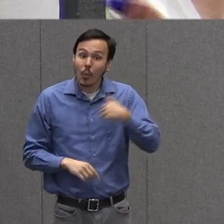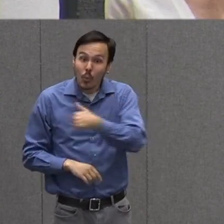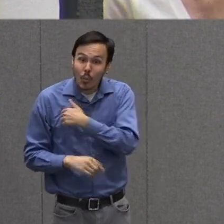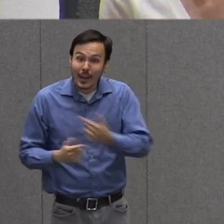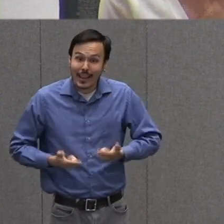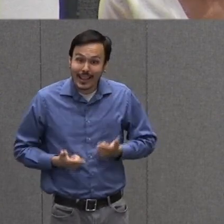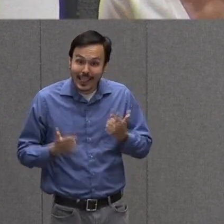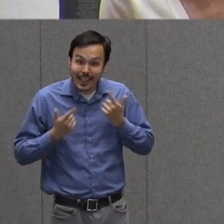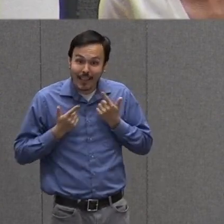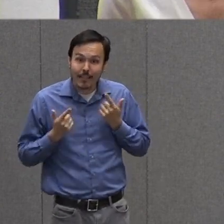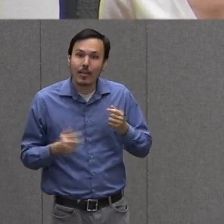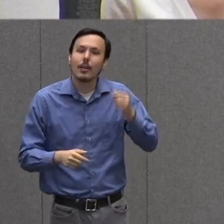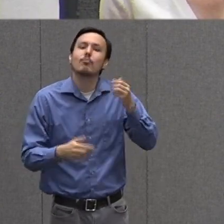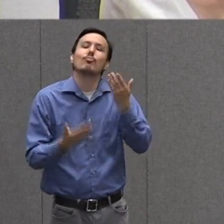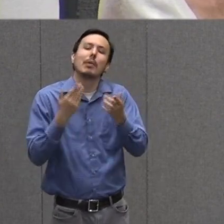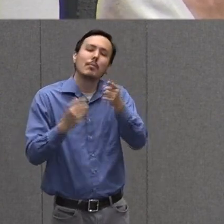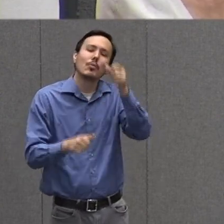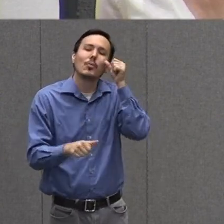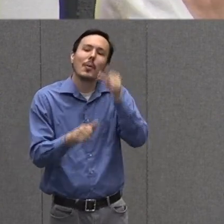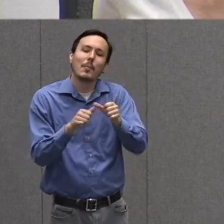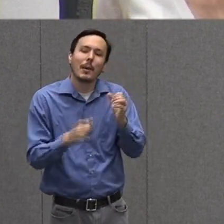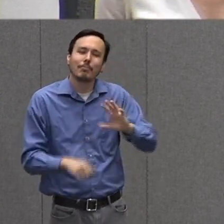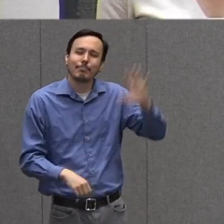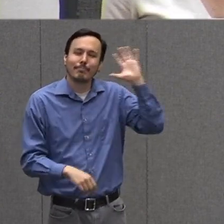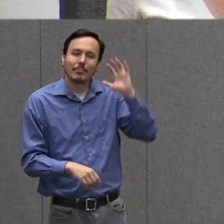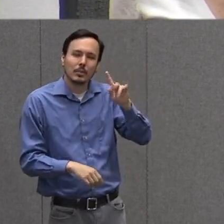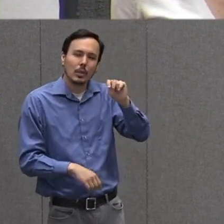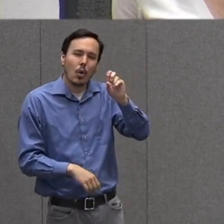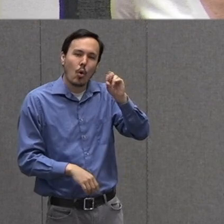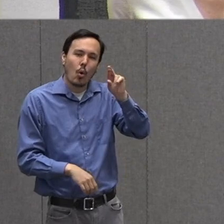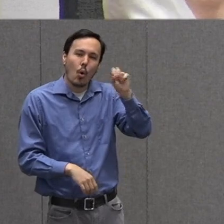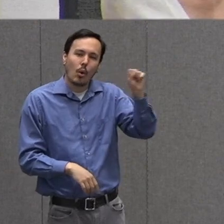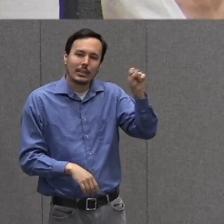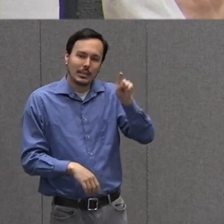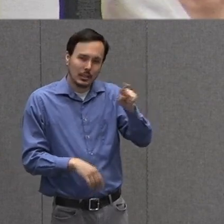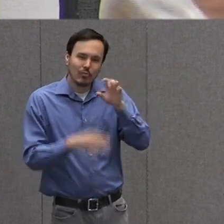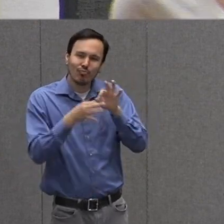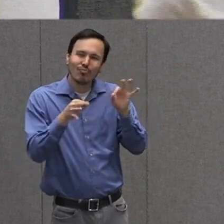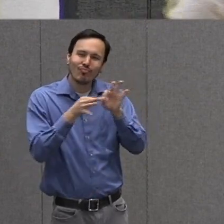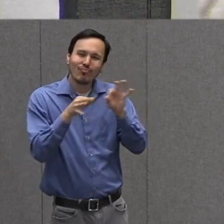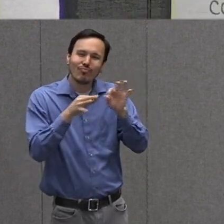You might remember that from when Ms Torres talked about what communities are.